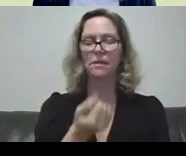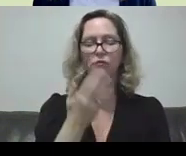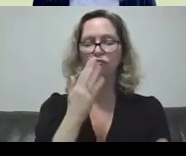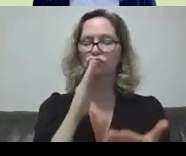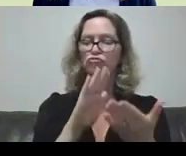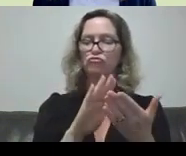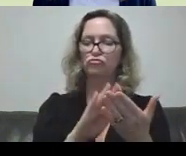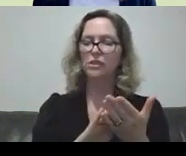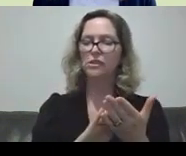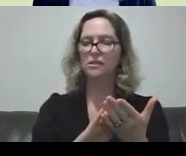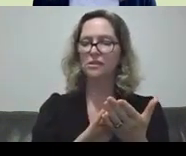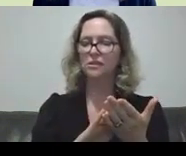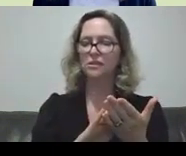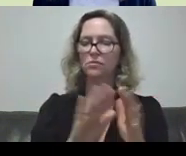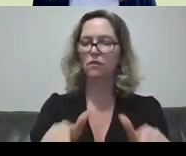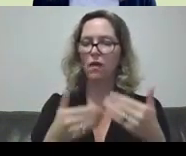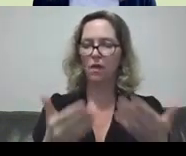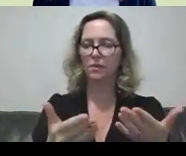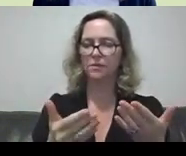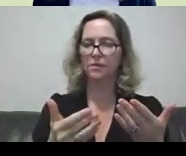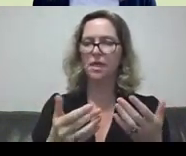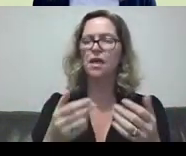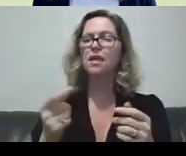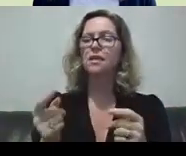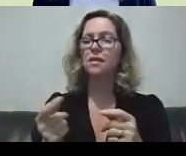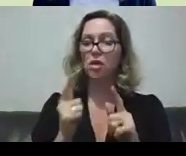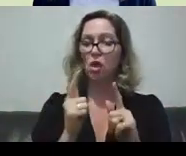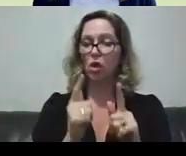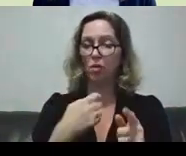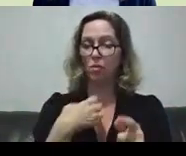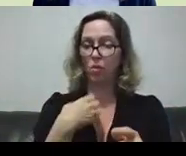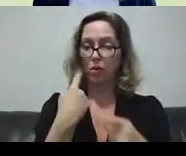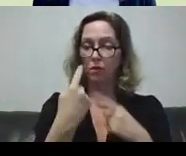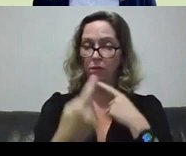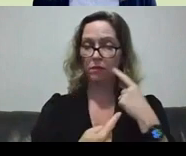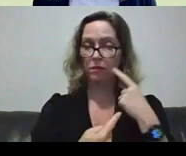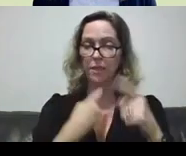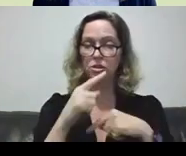around registered providers etc. If you need to discuss that, give us a call